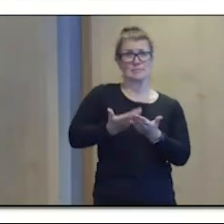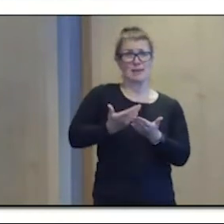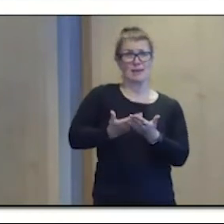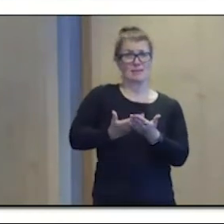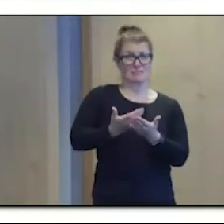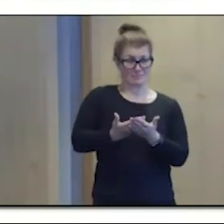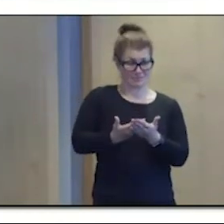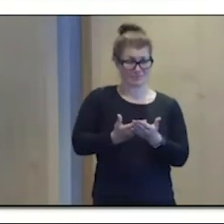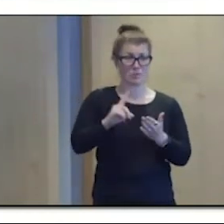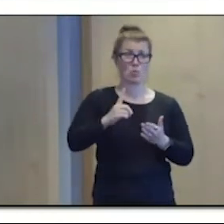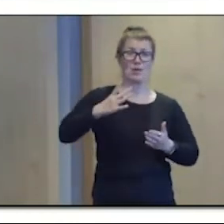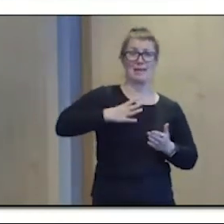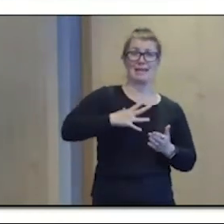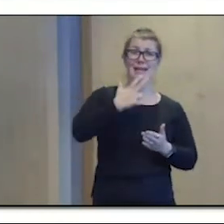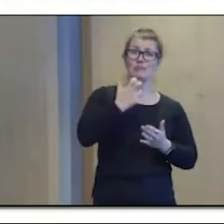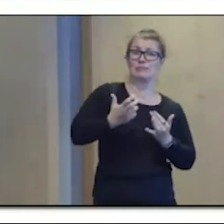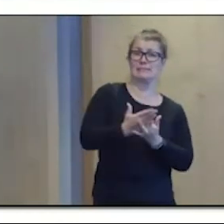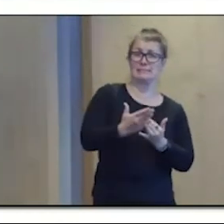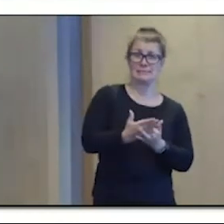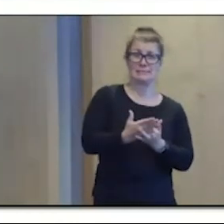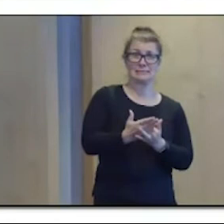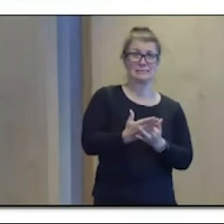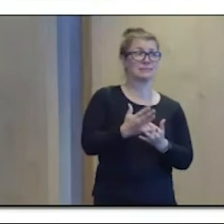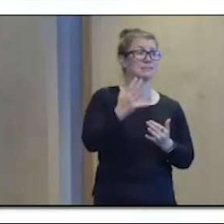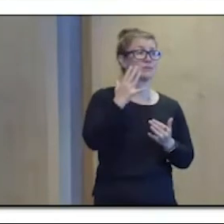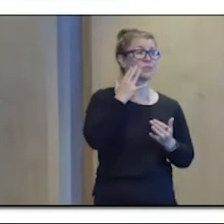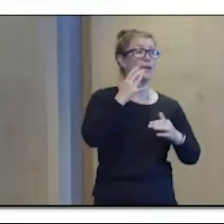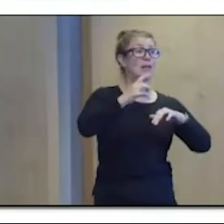on the day now when when the wedding was announced the system operator in the UK